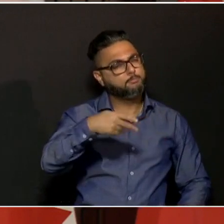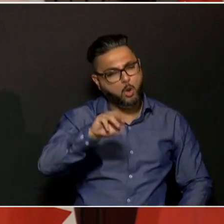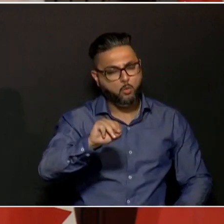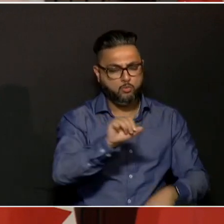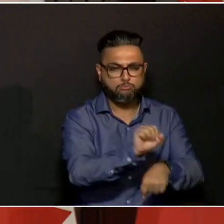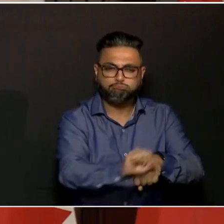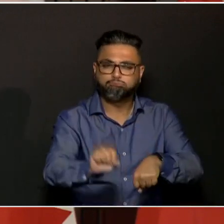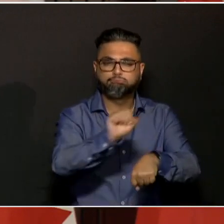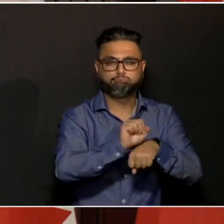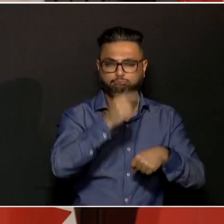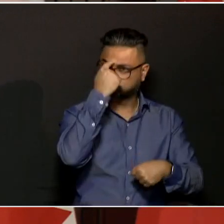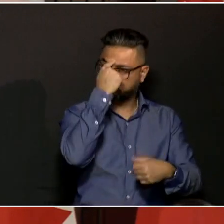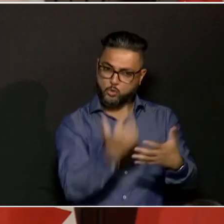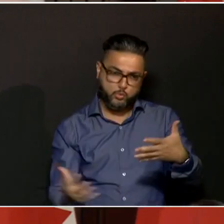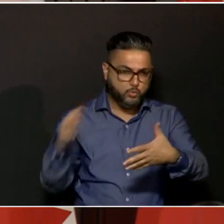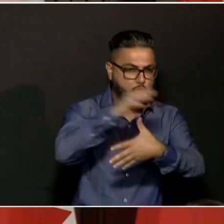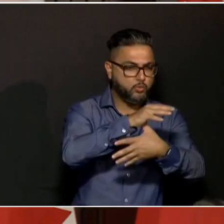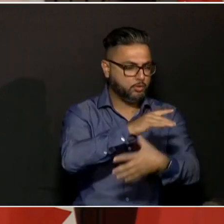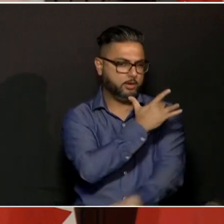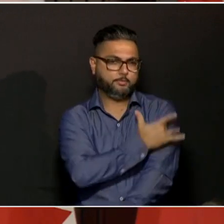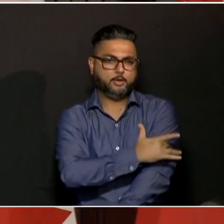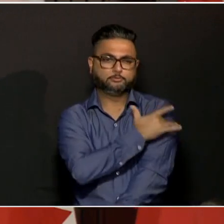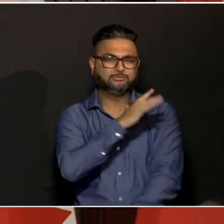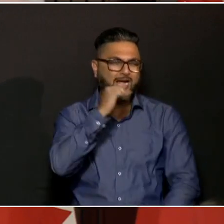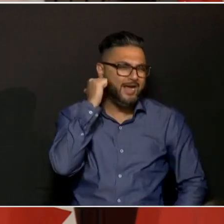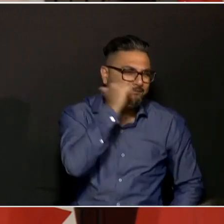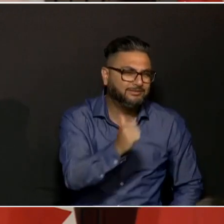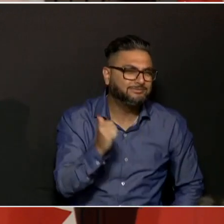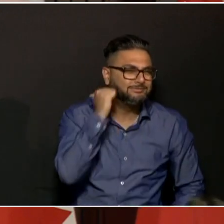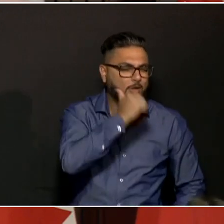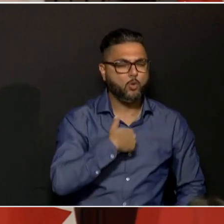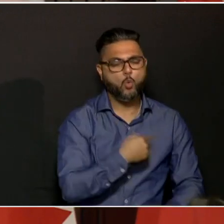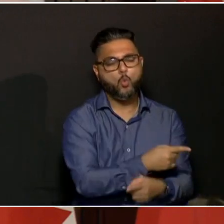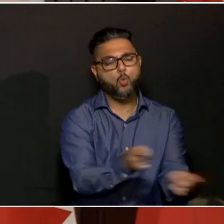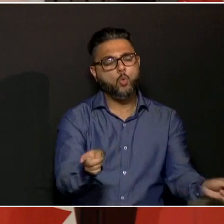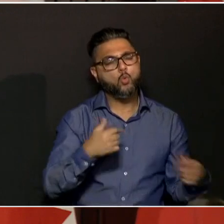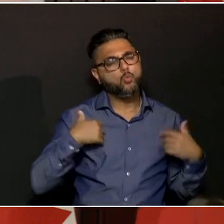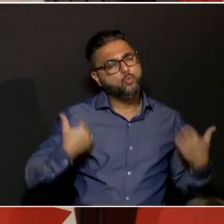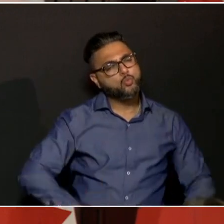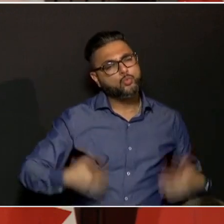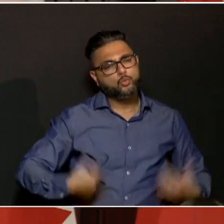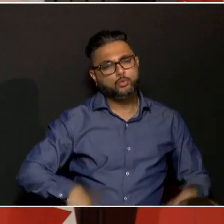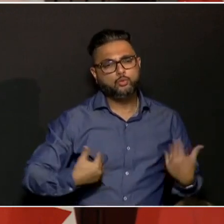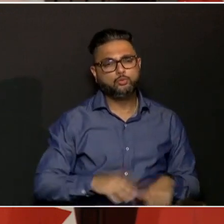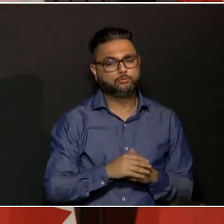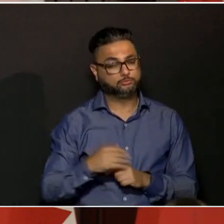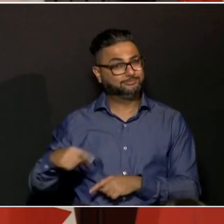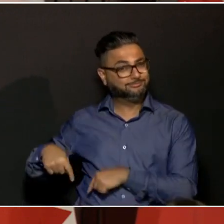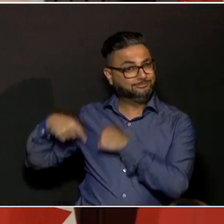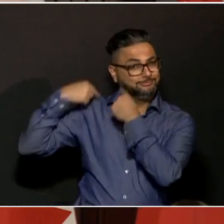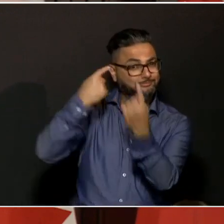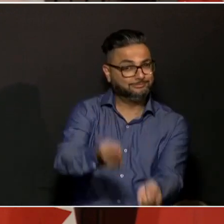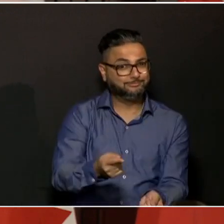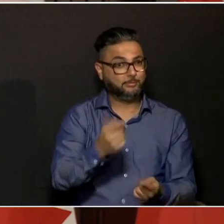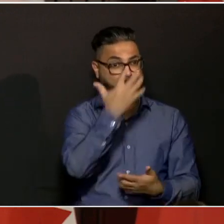in the best interest of their patients day after day. Over the past five weeks we have seen an increase